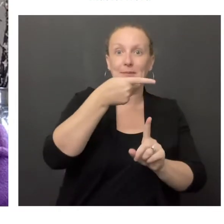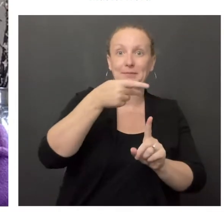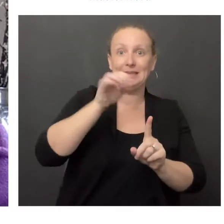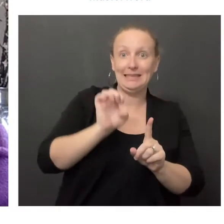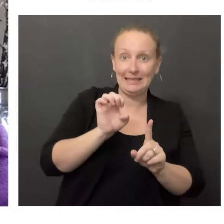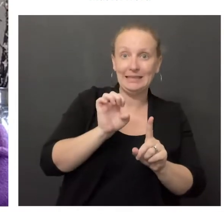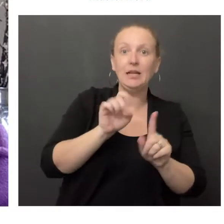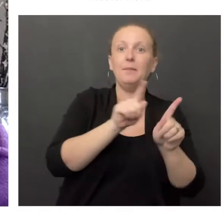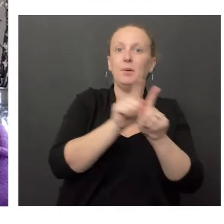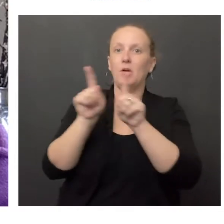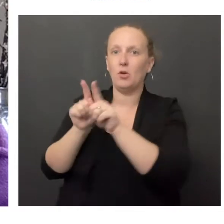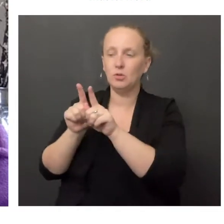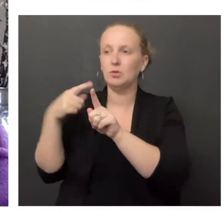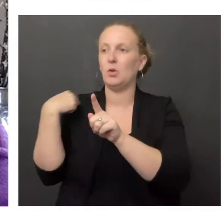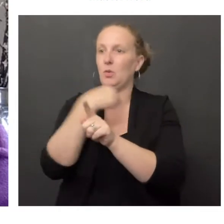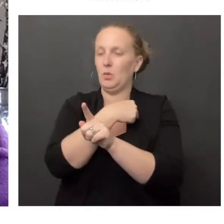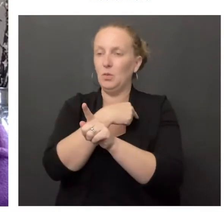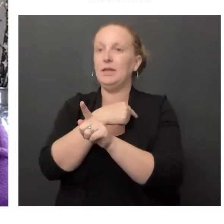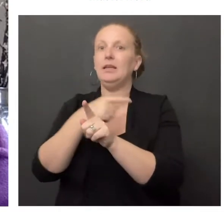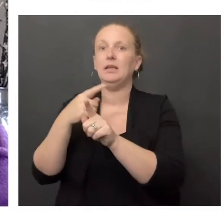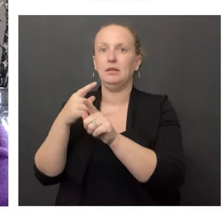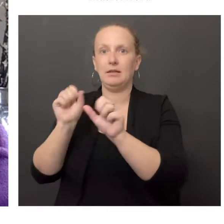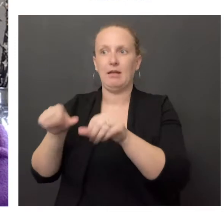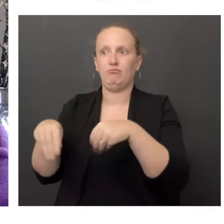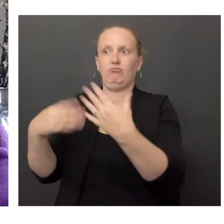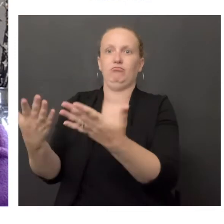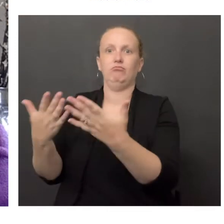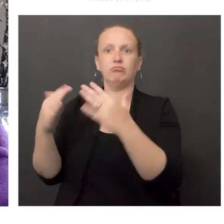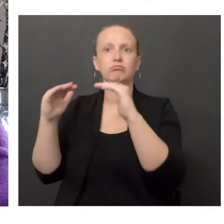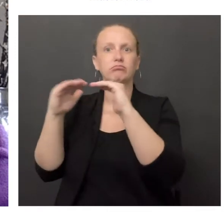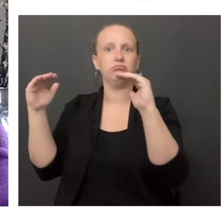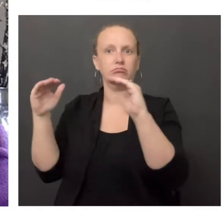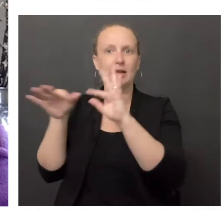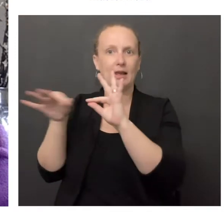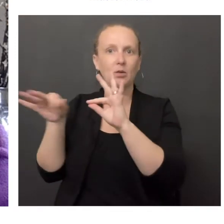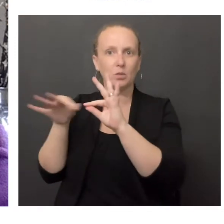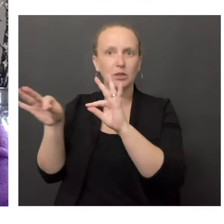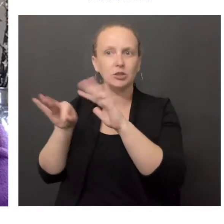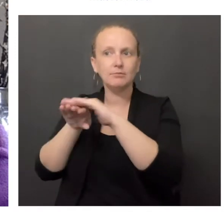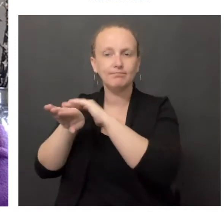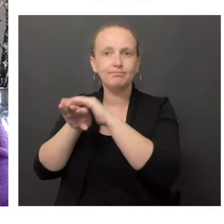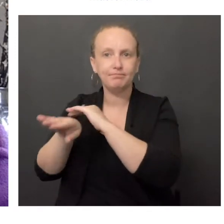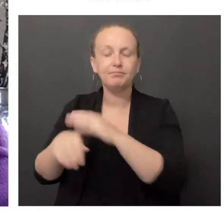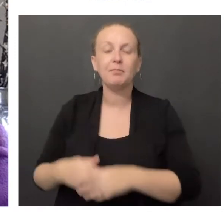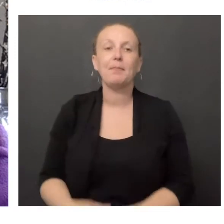Um, and so we put our heads together with nursing leadership and we really tried to